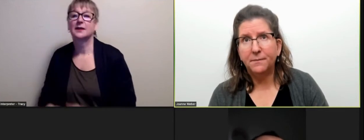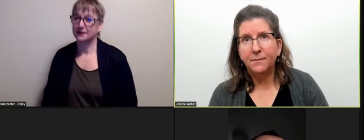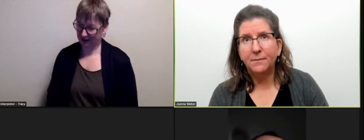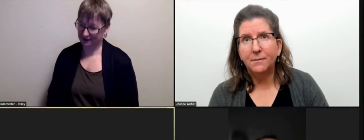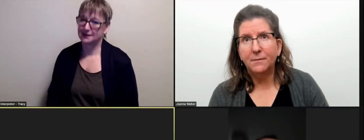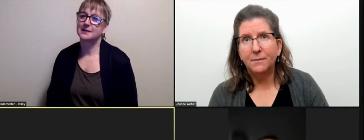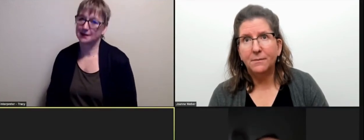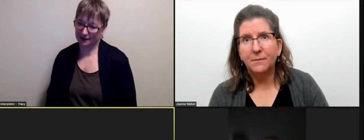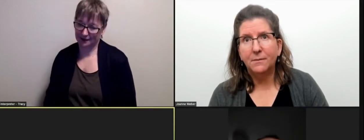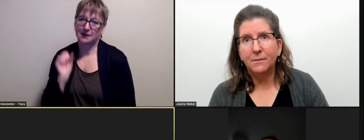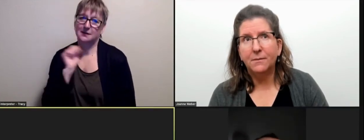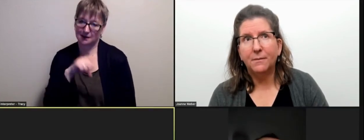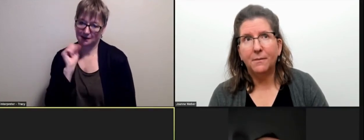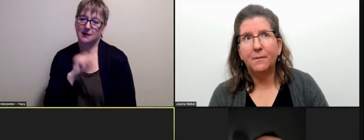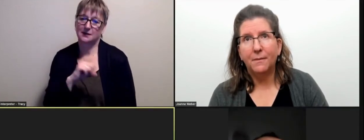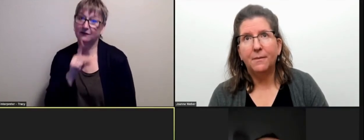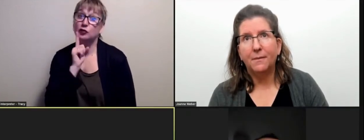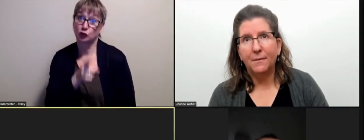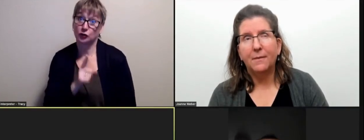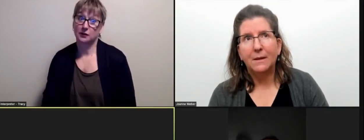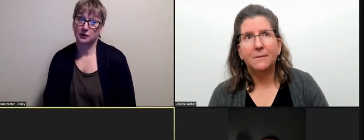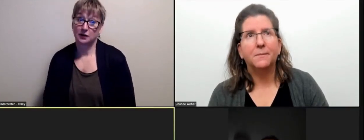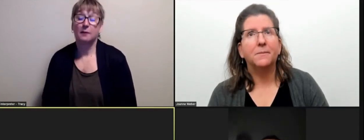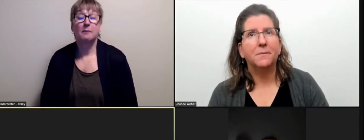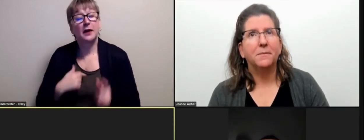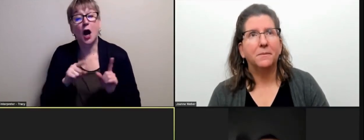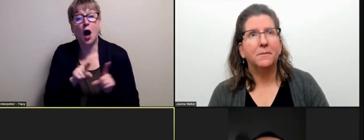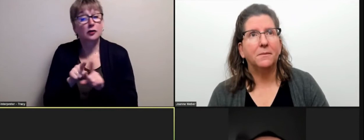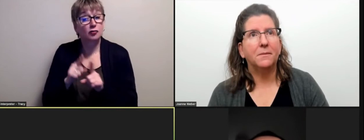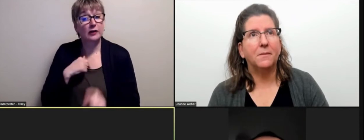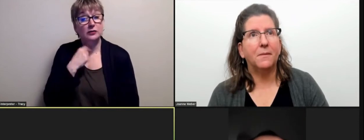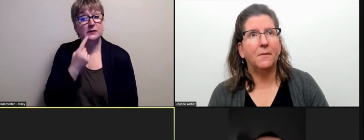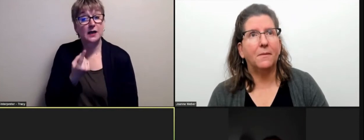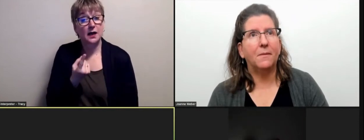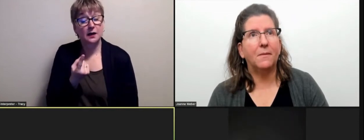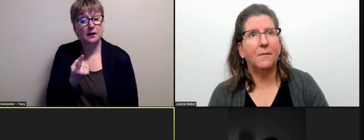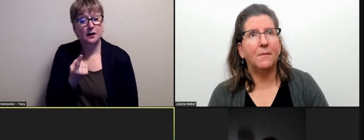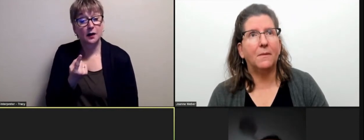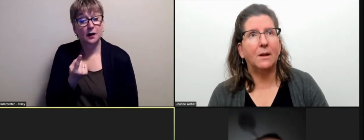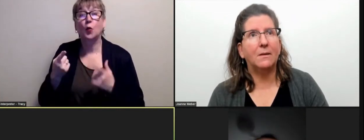Major: Yes, yes definitely. But I should also note that when I went to university - you know -